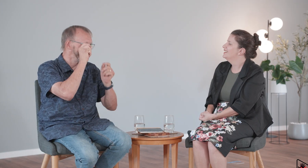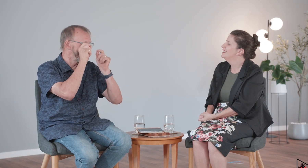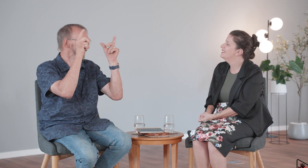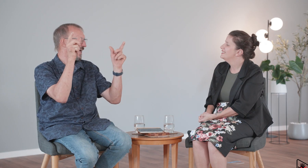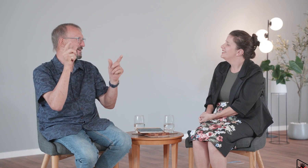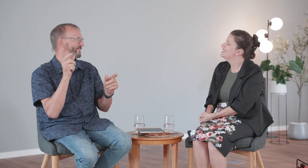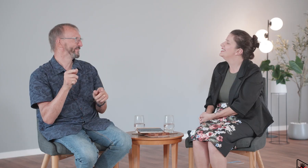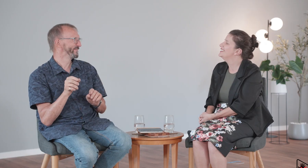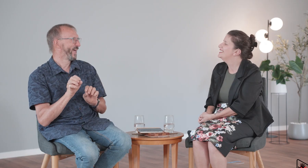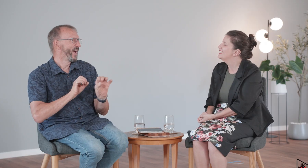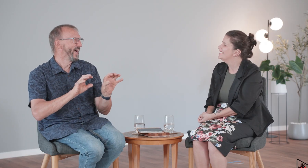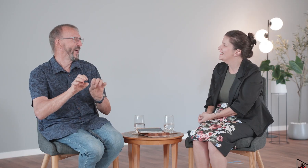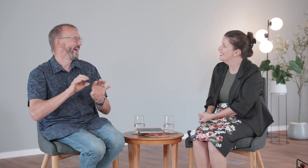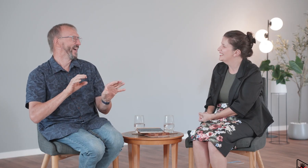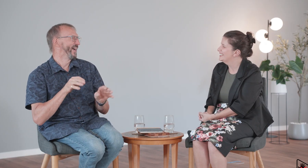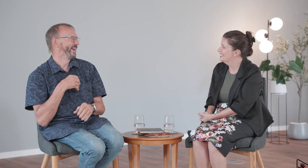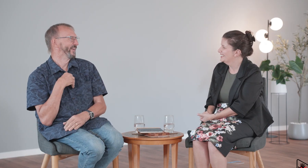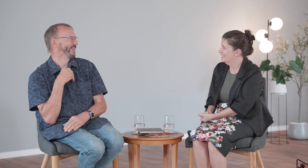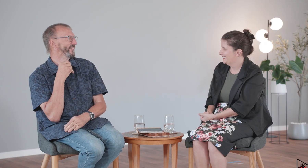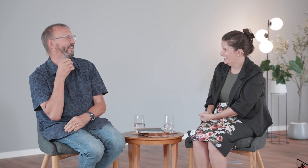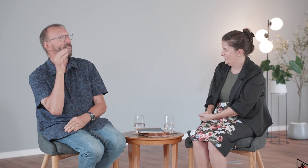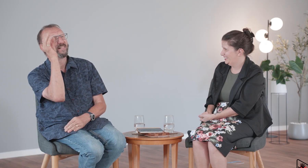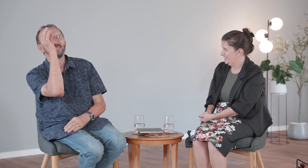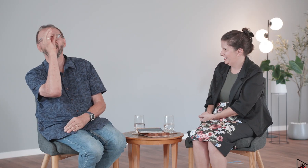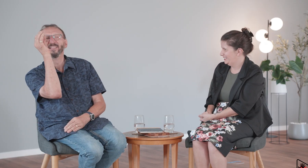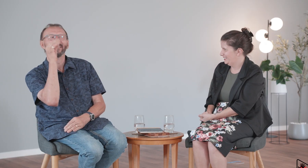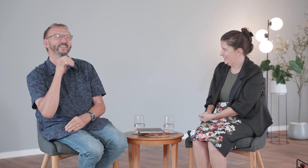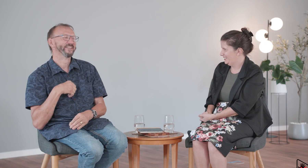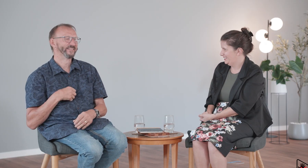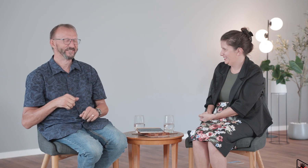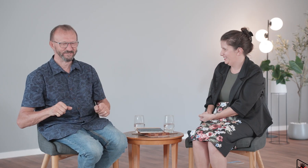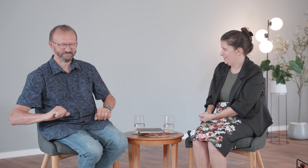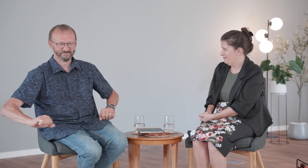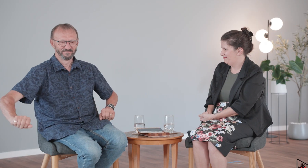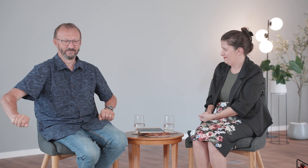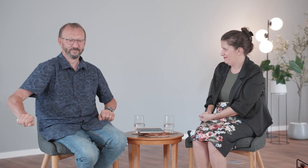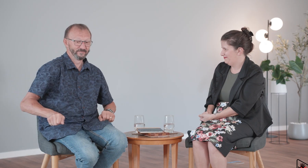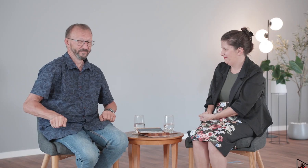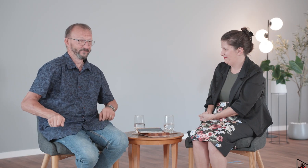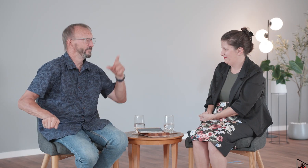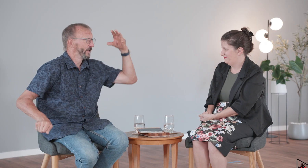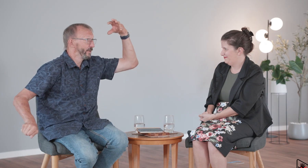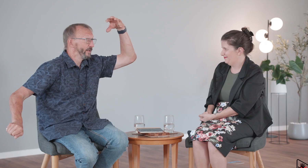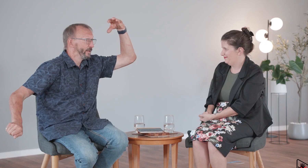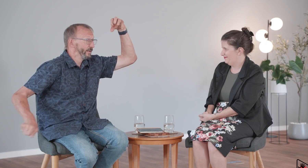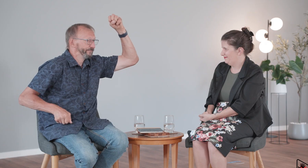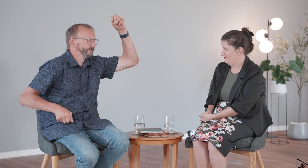in the 12 flats all woke up because of this horn. And I had no idea. And so when I got in and shut